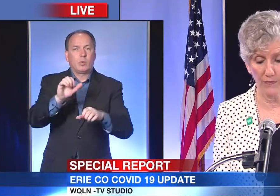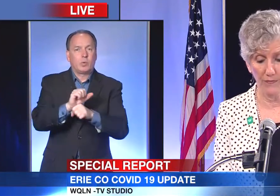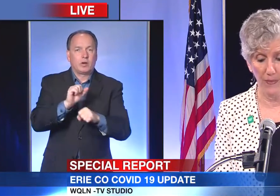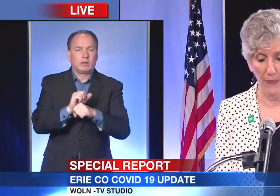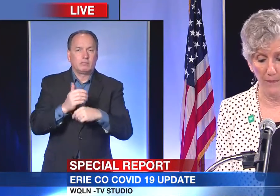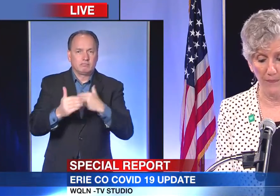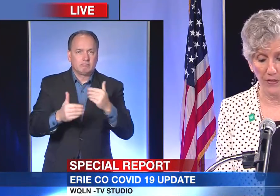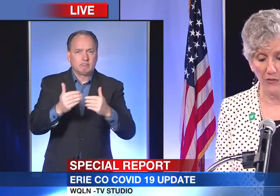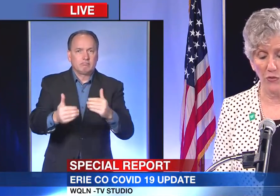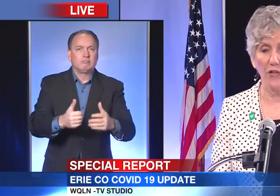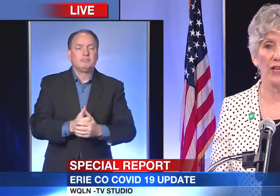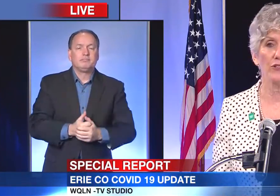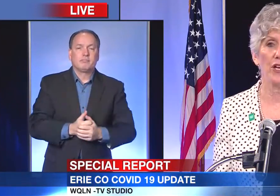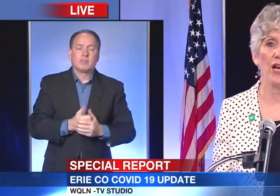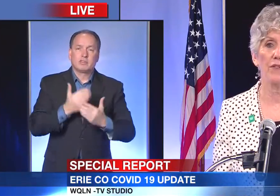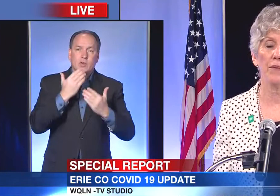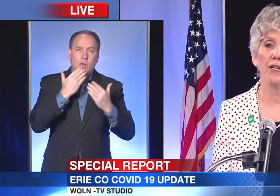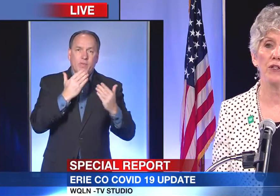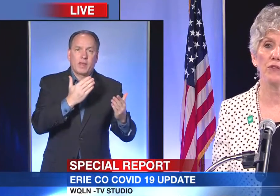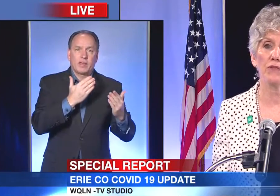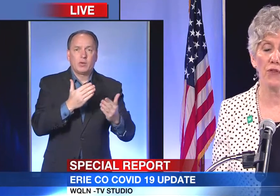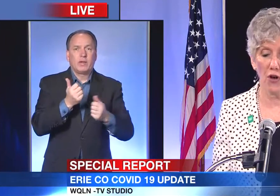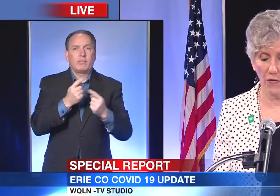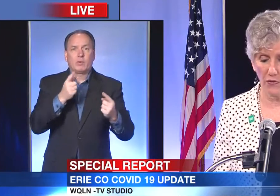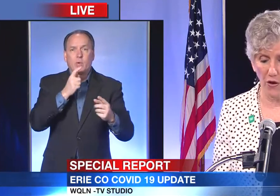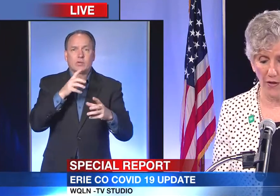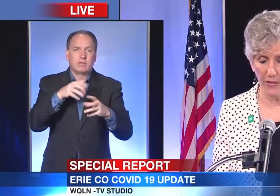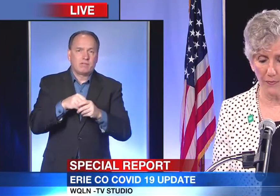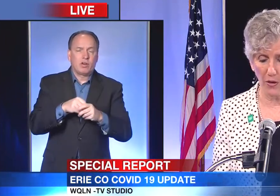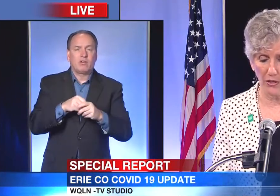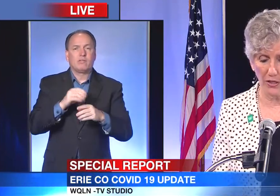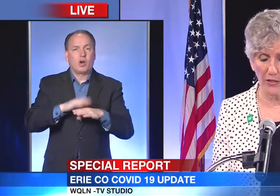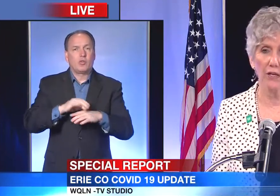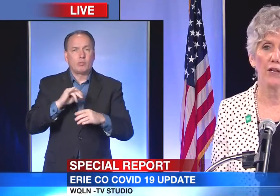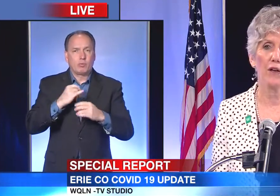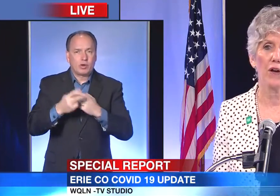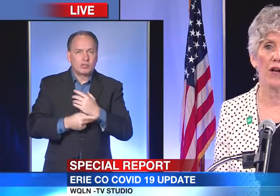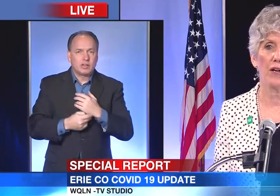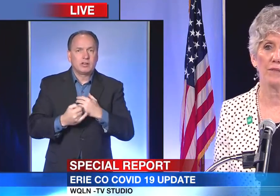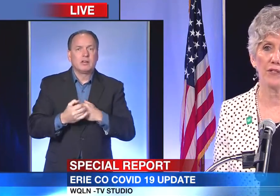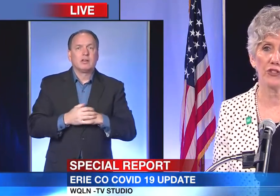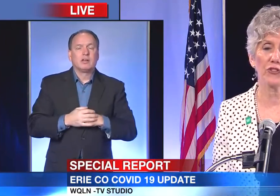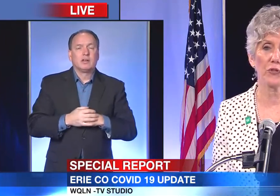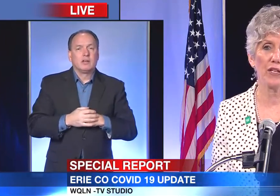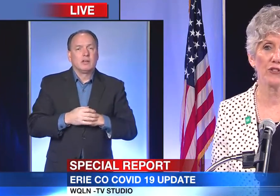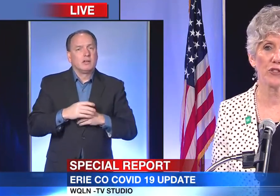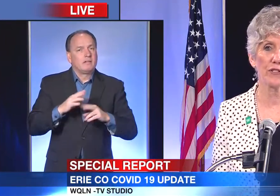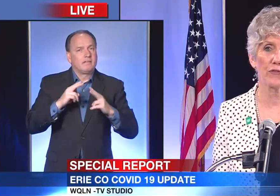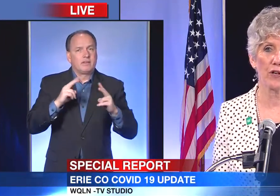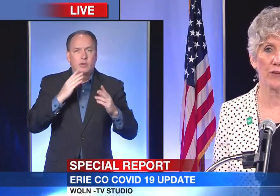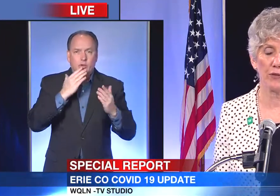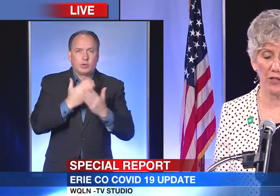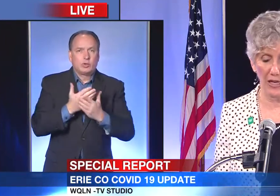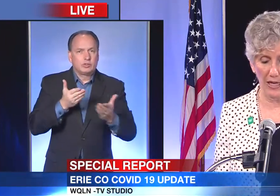OPPORTUNITY TO FIND FREE WIFI TO DO THE WORK THAT YOU NEED TO DO. SO THANK YOU TO EVERYBODY WHO